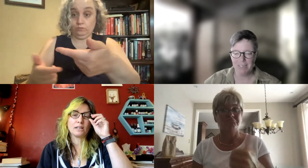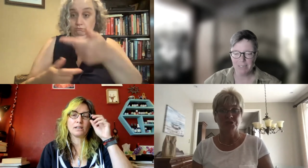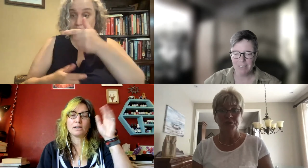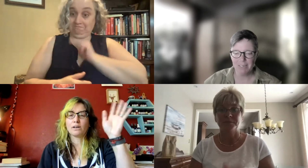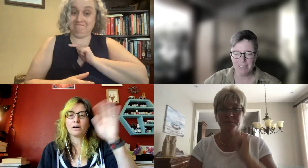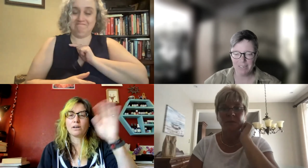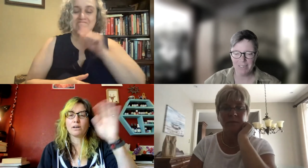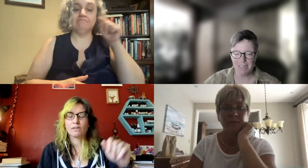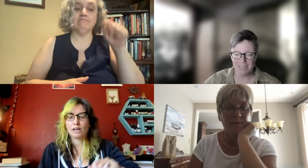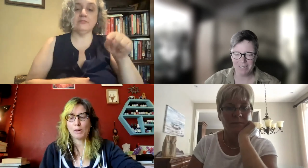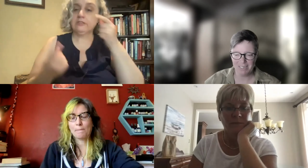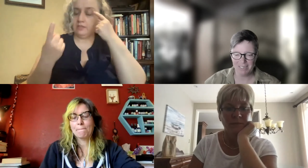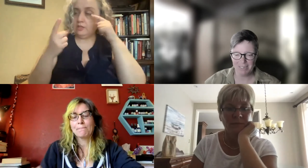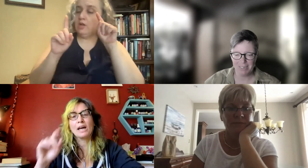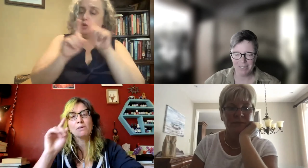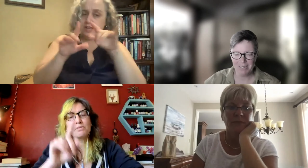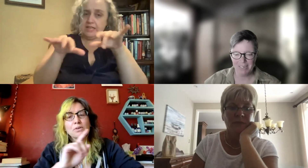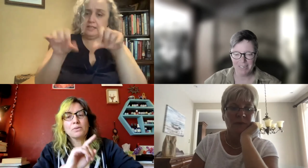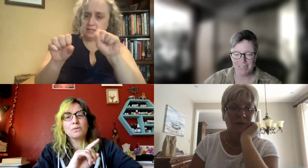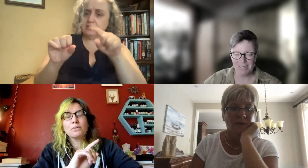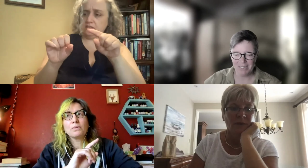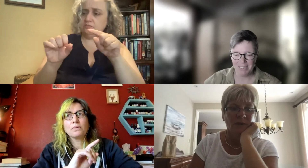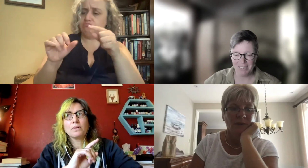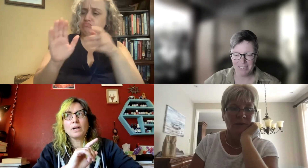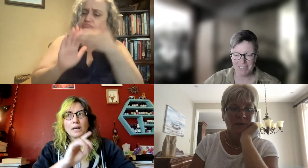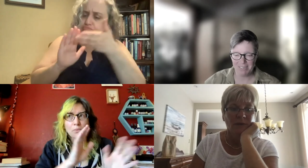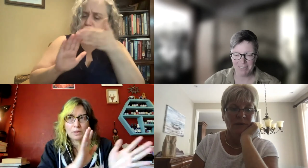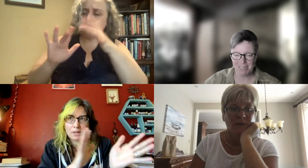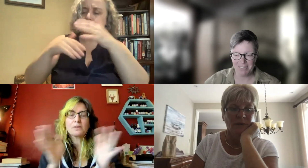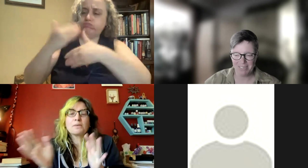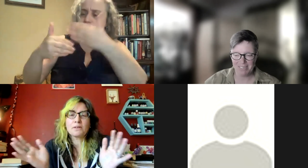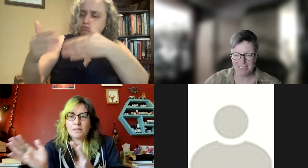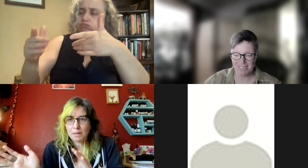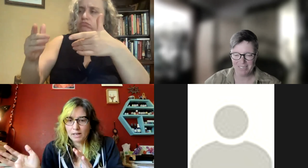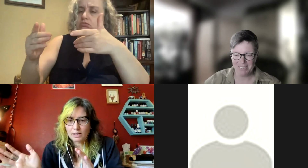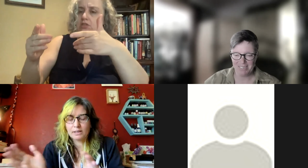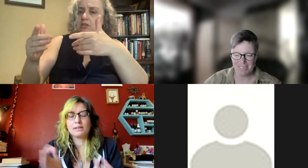and the audits and all of that. However, with the other comparison to make,